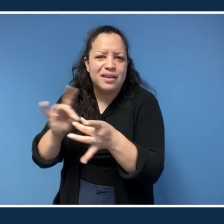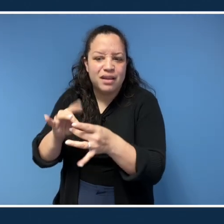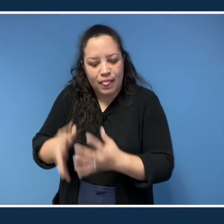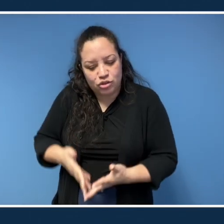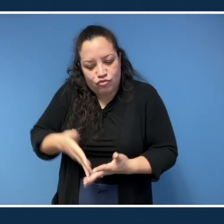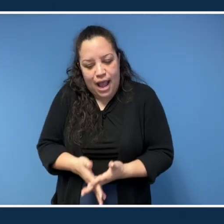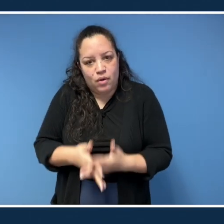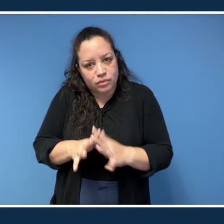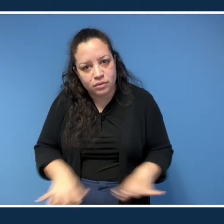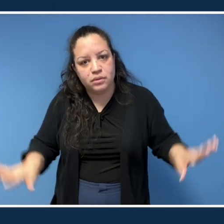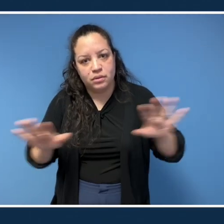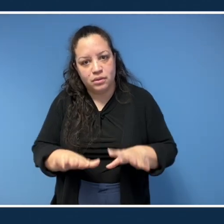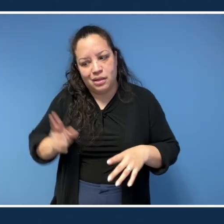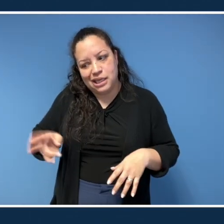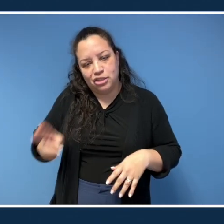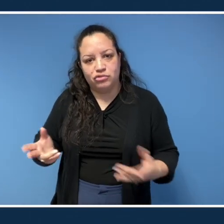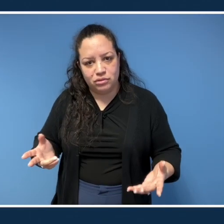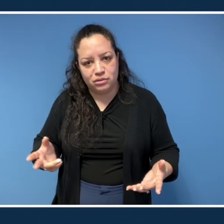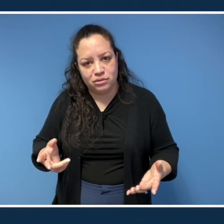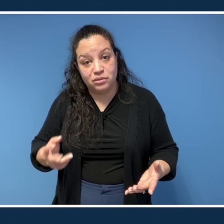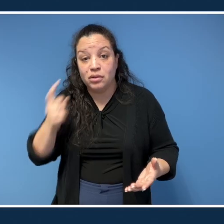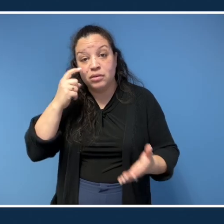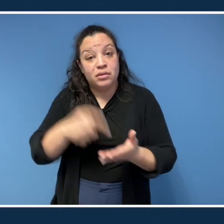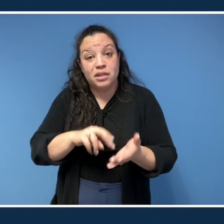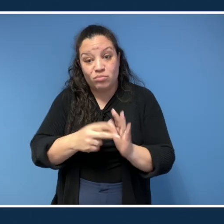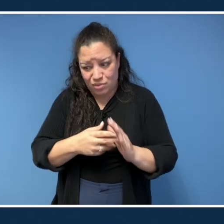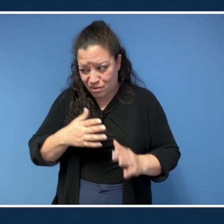And so I think recognition really starts with telling our truth about our presence